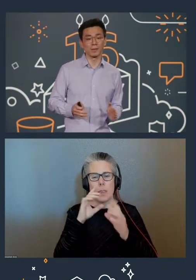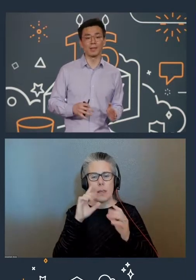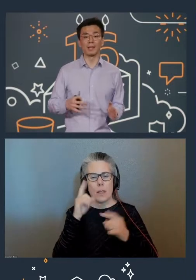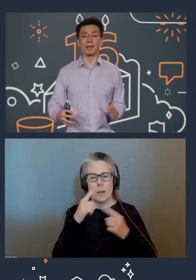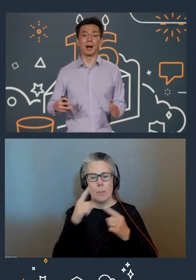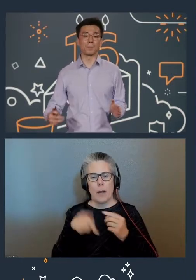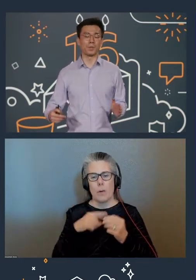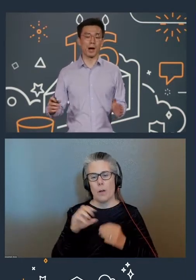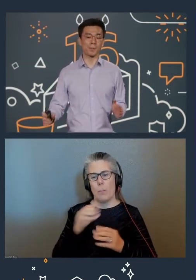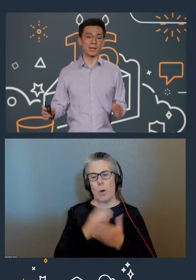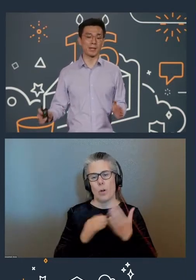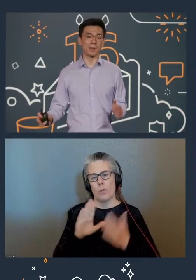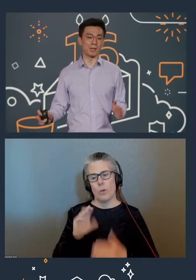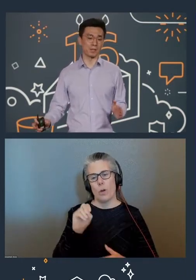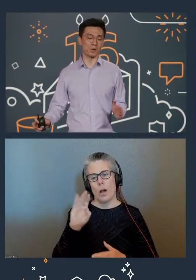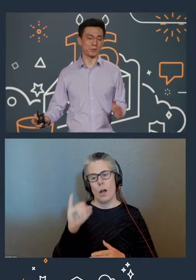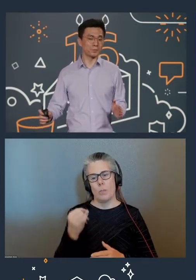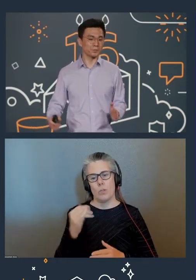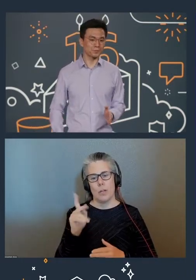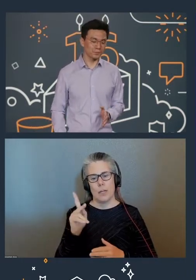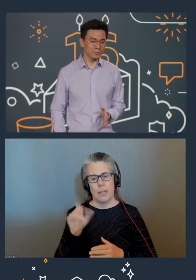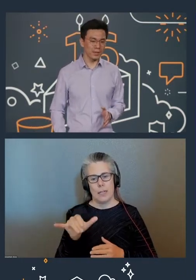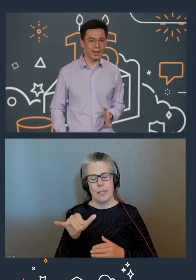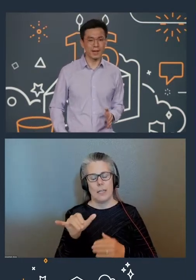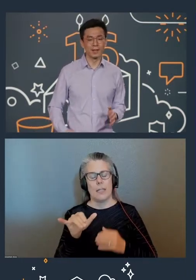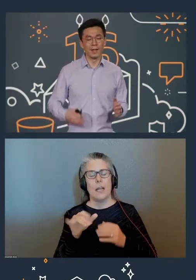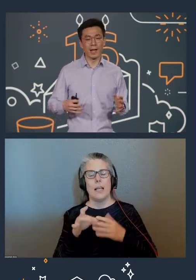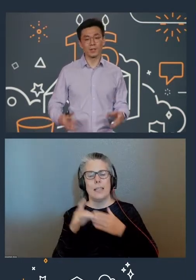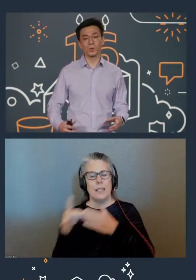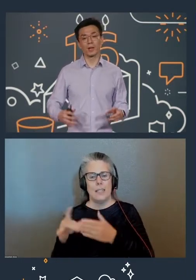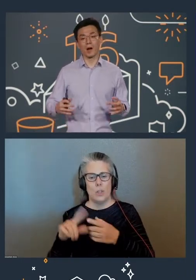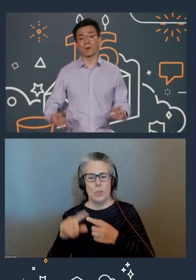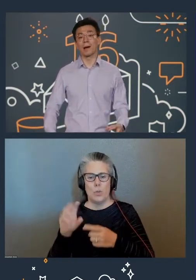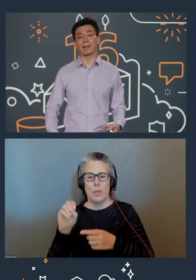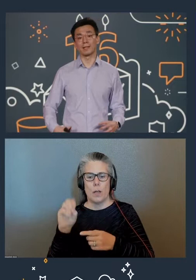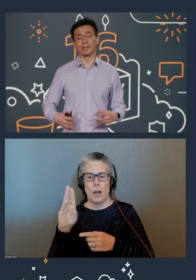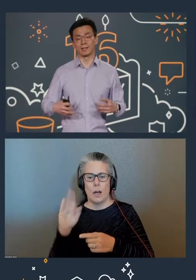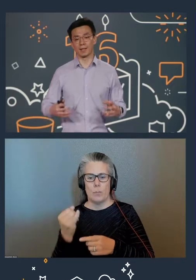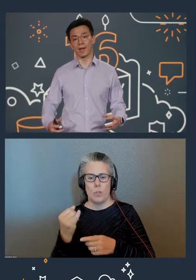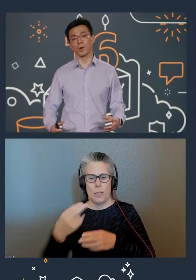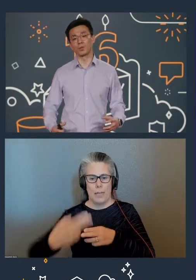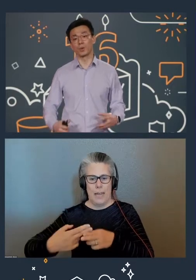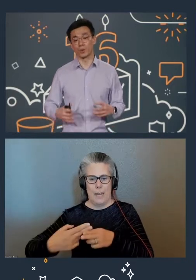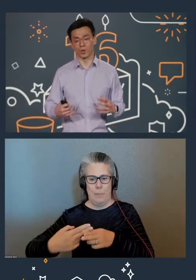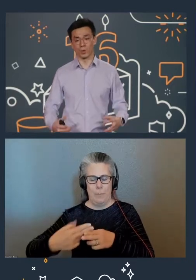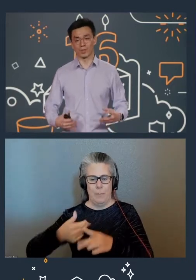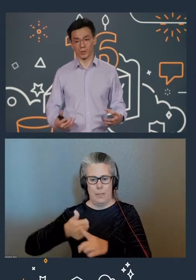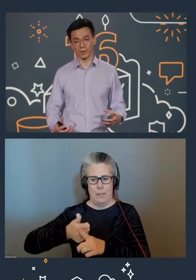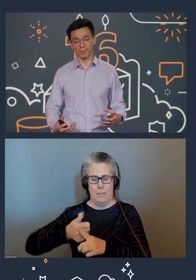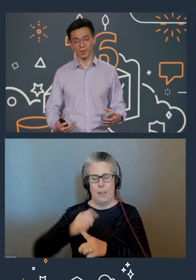the leading up to the object name itself. And S3 automatically scale to your request rate.